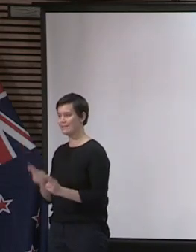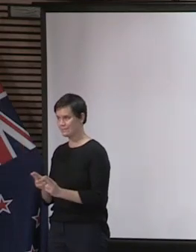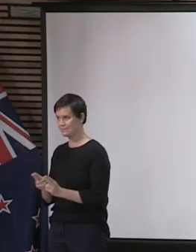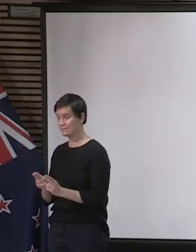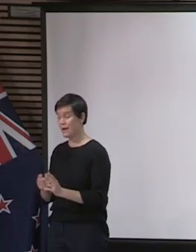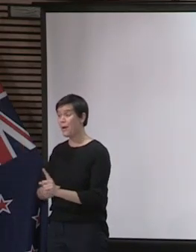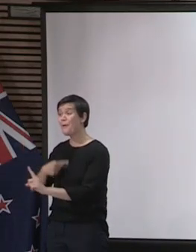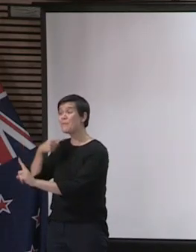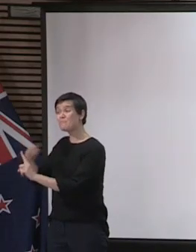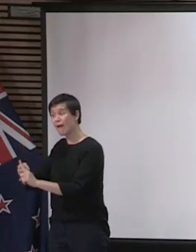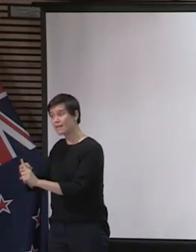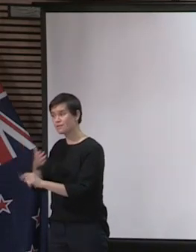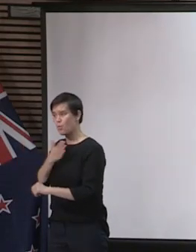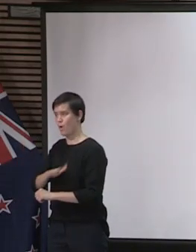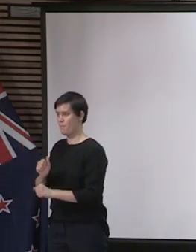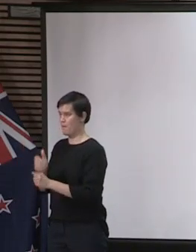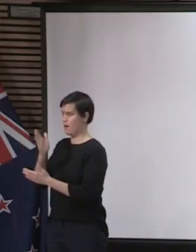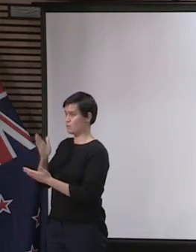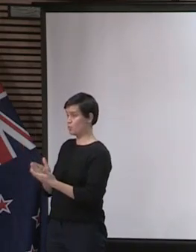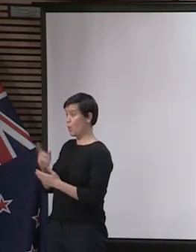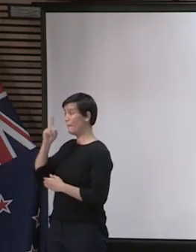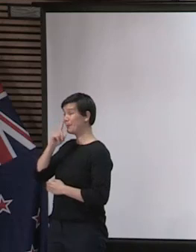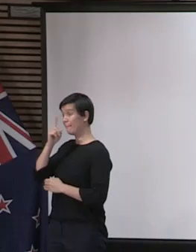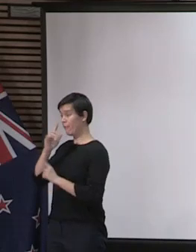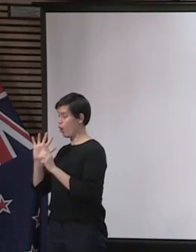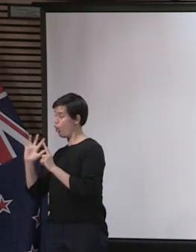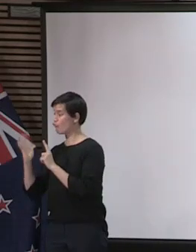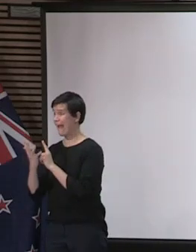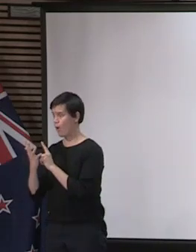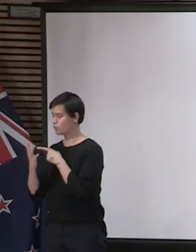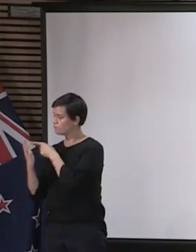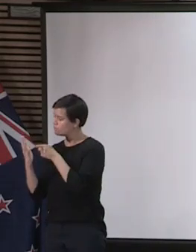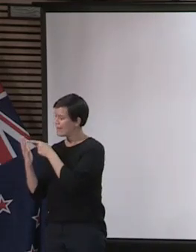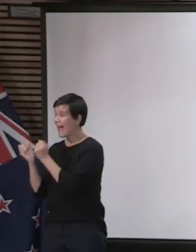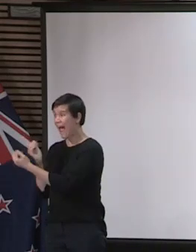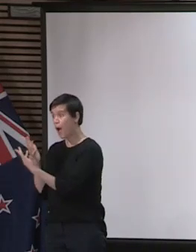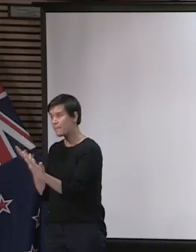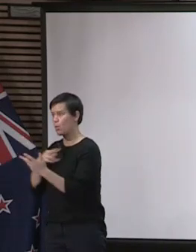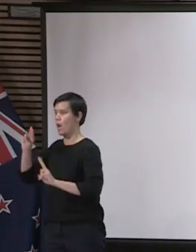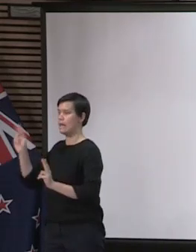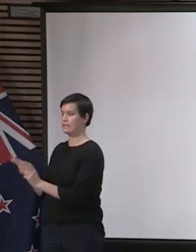distancing and the strict measures in a range of settings. Secondly, of course, limiting the number of people